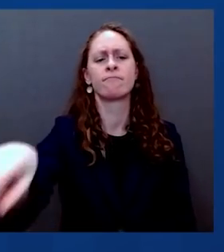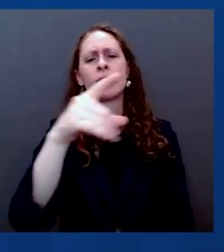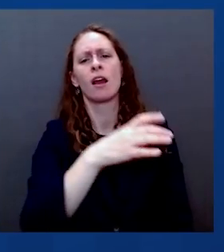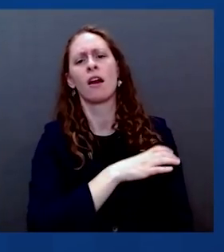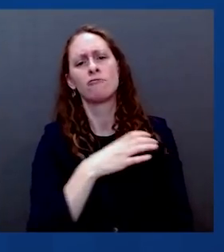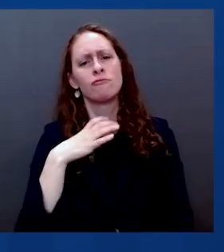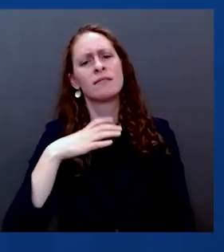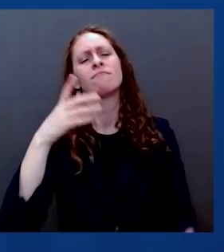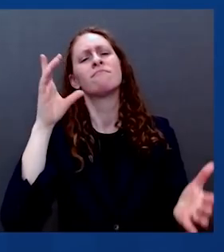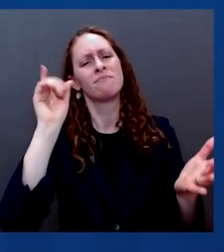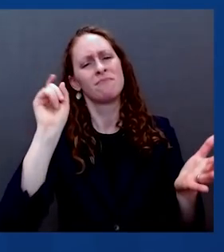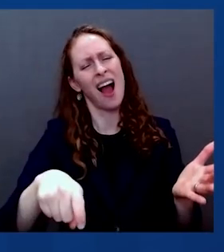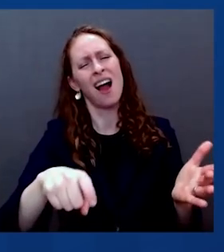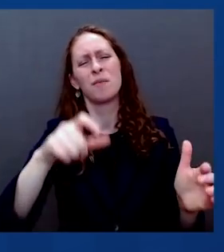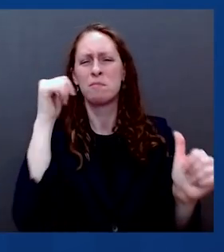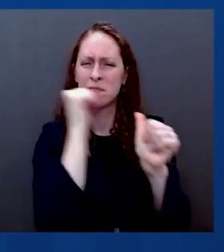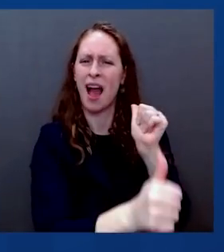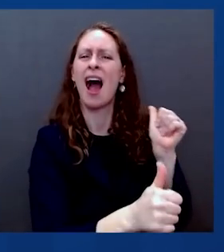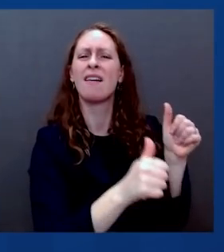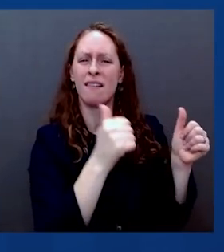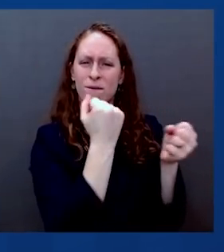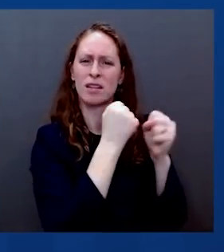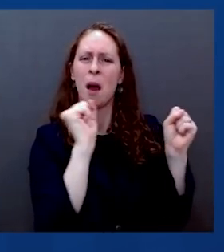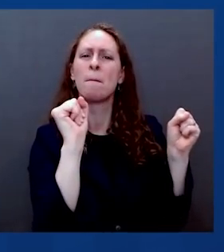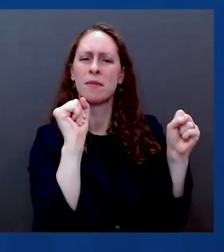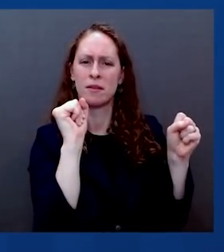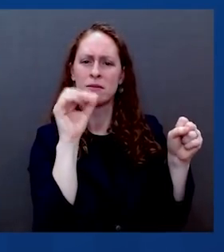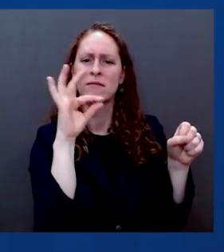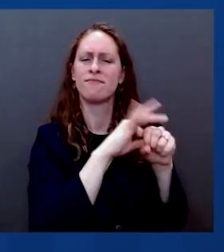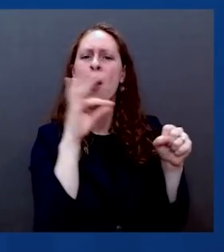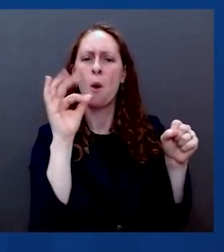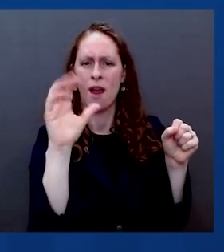Pass it now -- which would prevent voter suppression